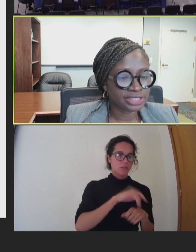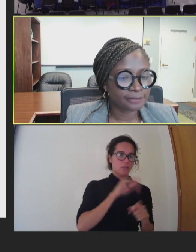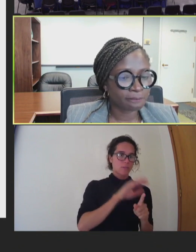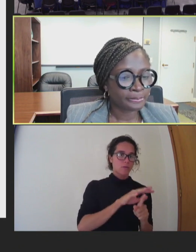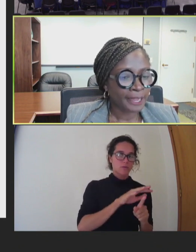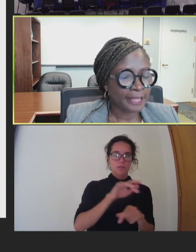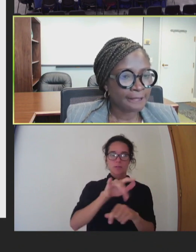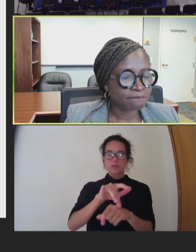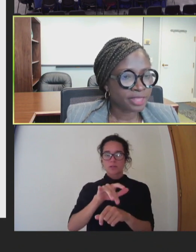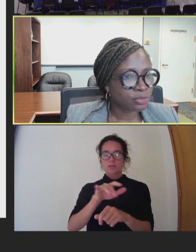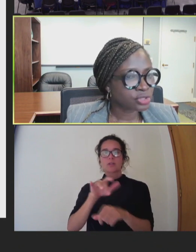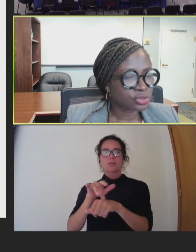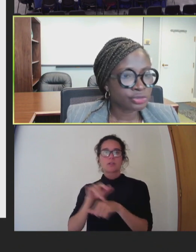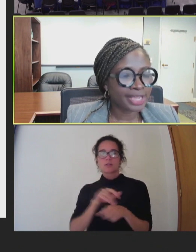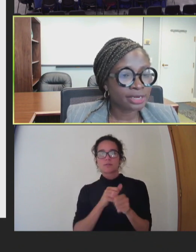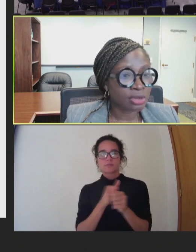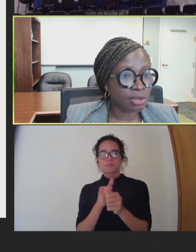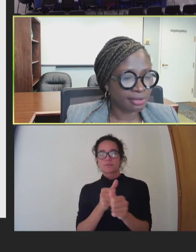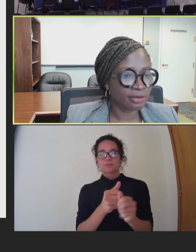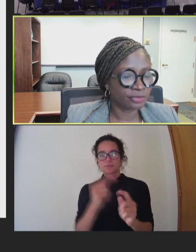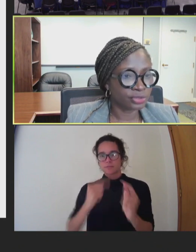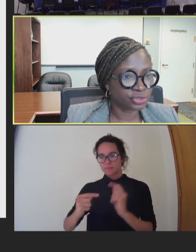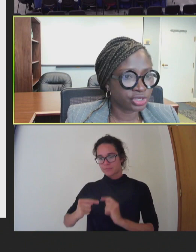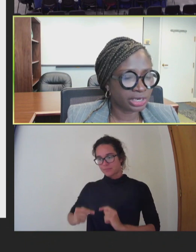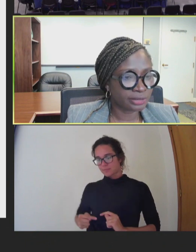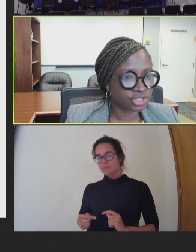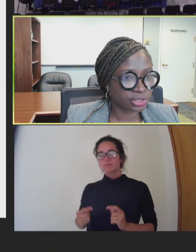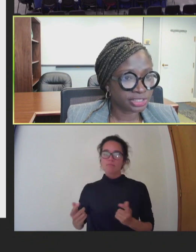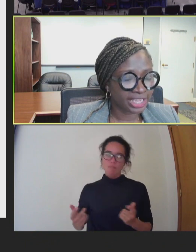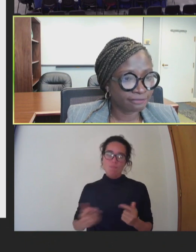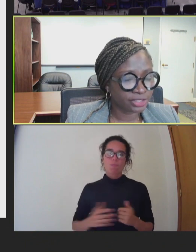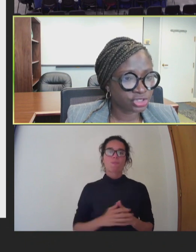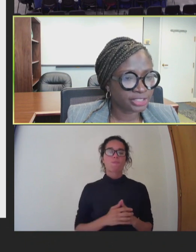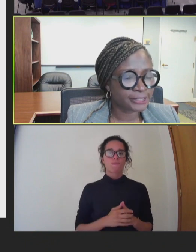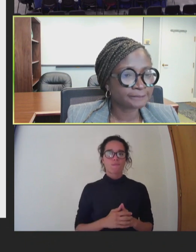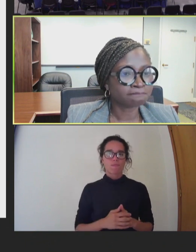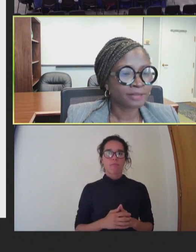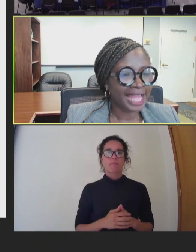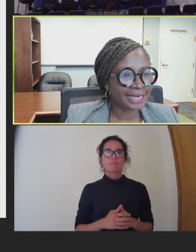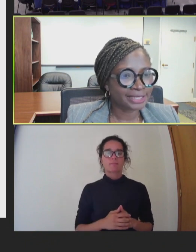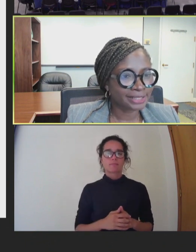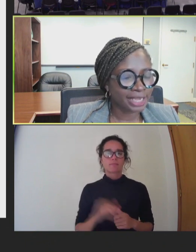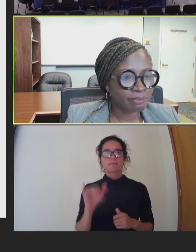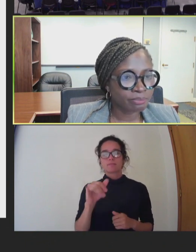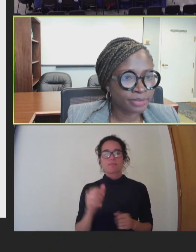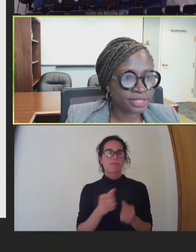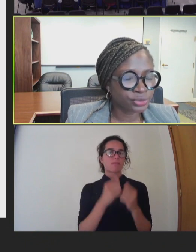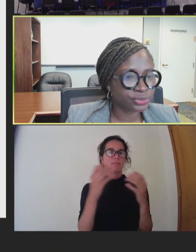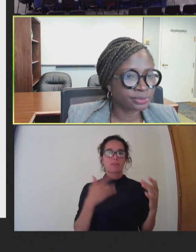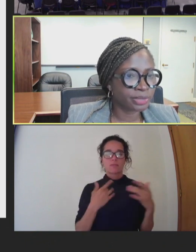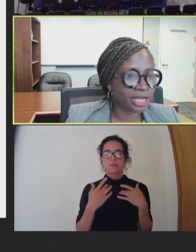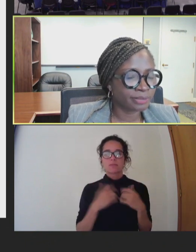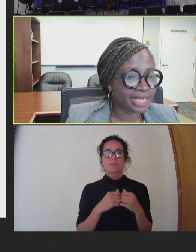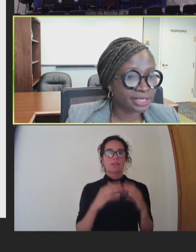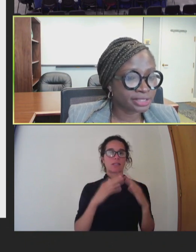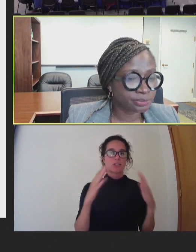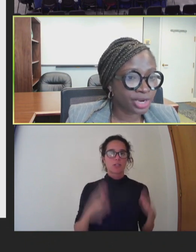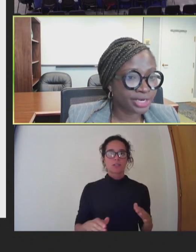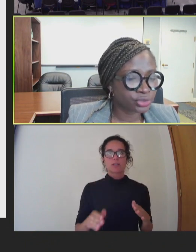tracing. There was also a lot of concern around shelter evictions and measles getting spread into